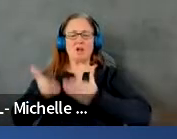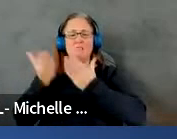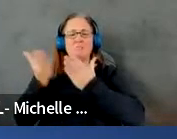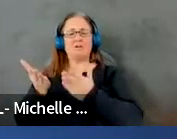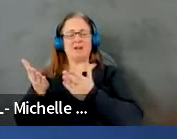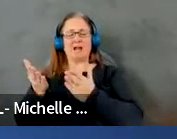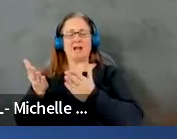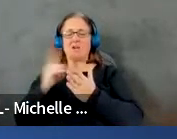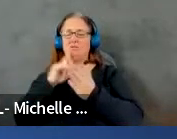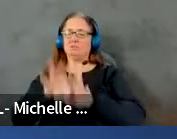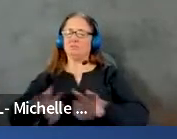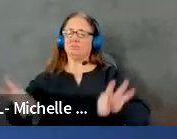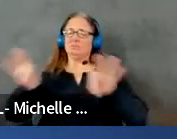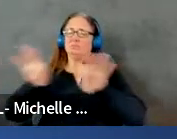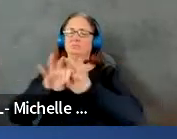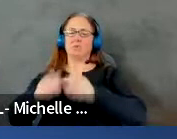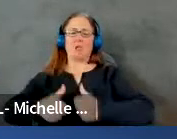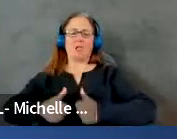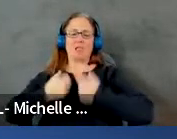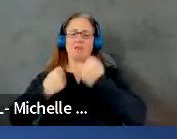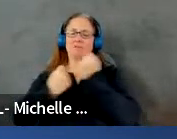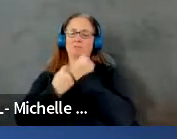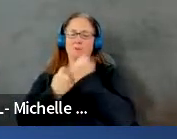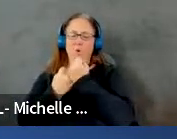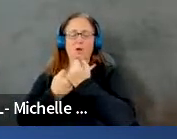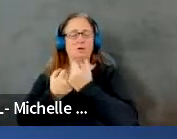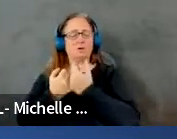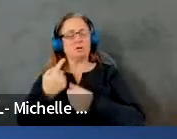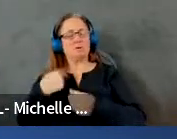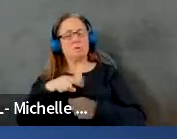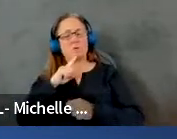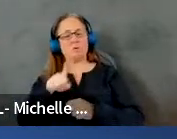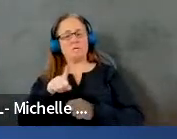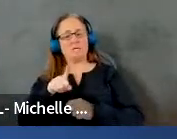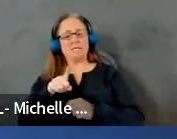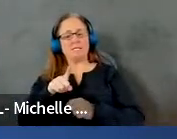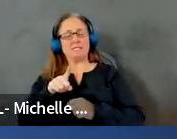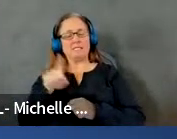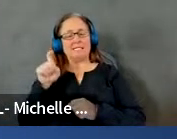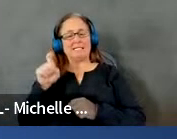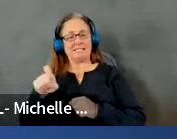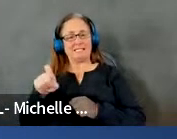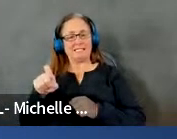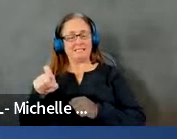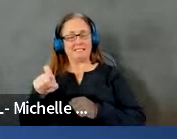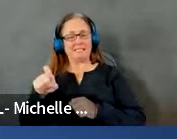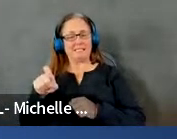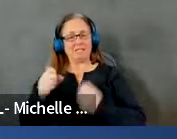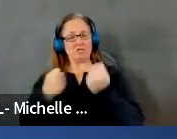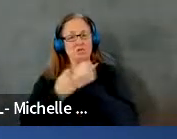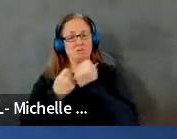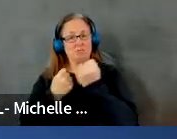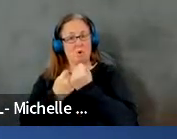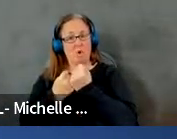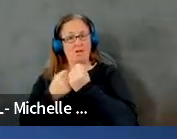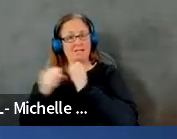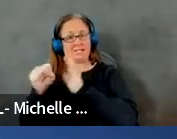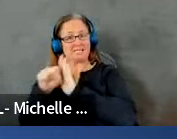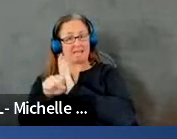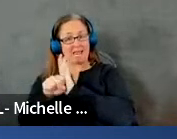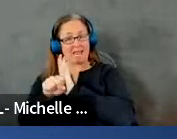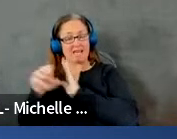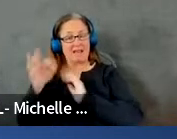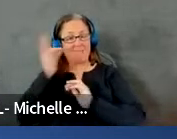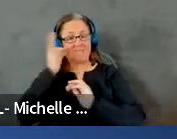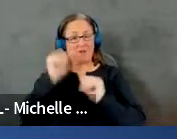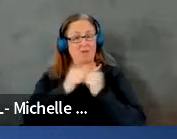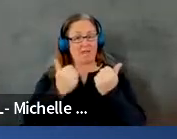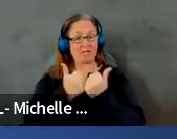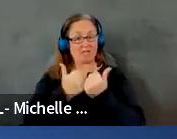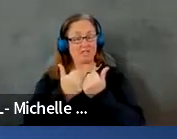life sustaining support. And so we really need to support states and federal agencies to continue